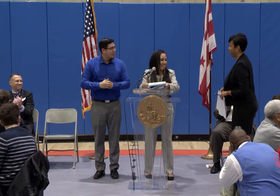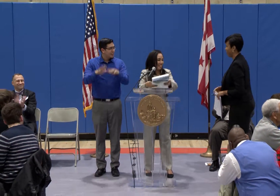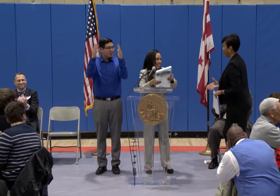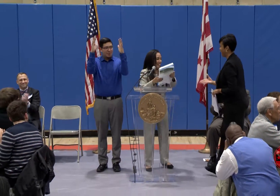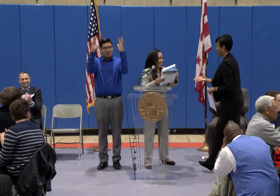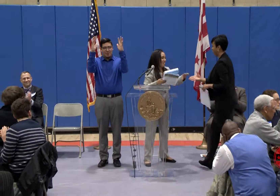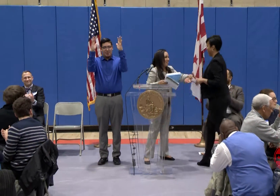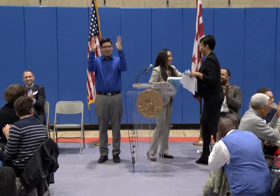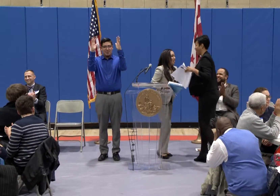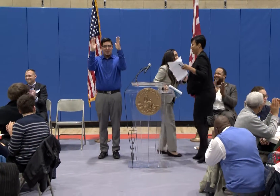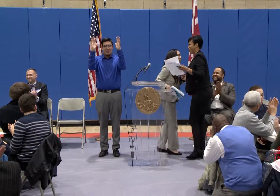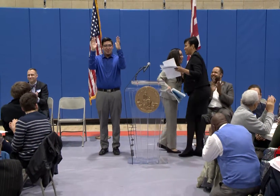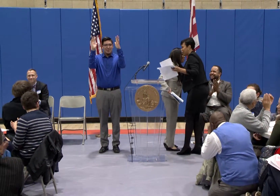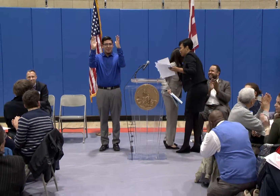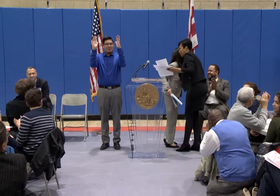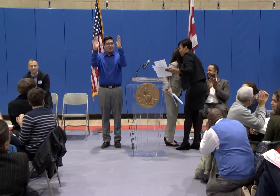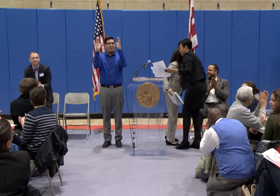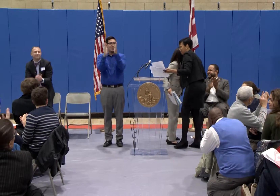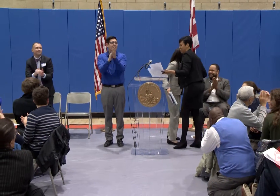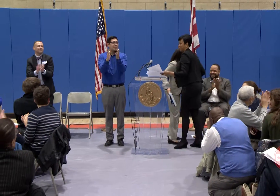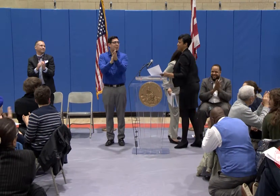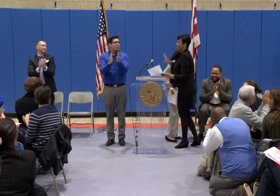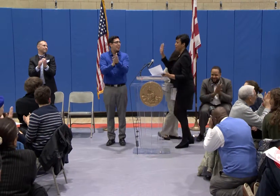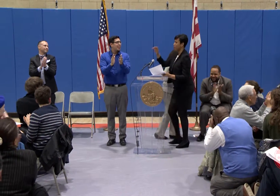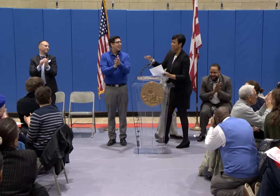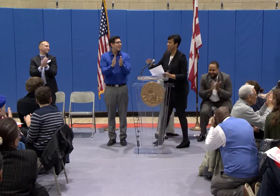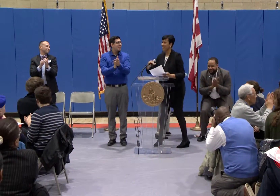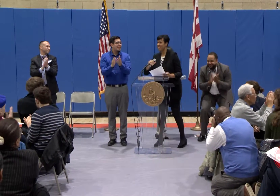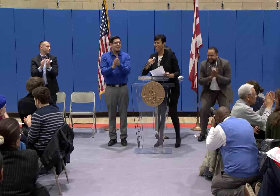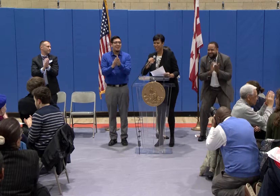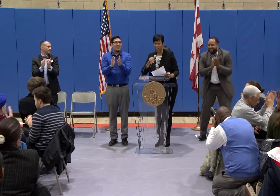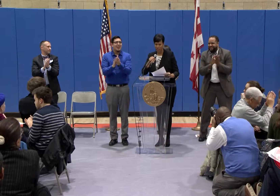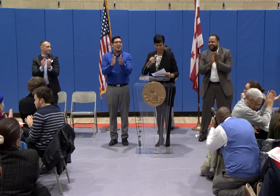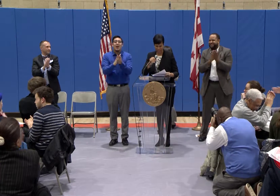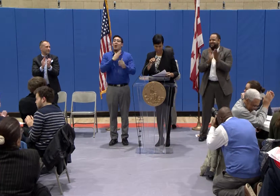THANK YOU. HELLO, GOOD EVENING, GOOD